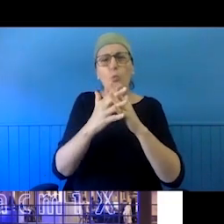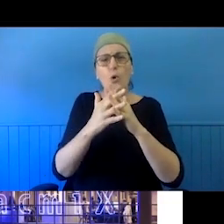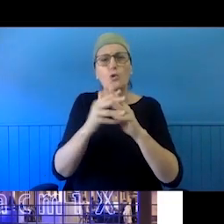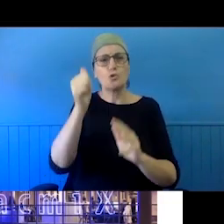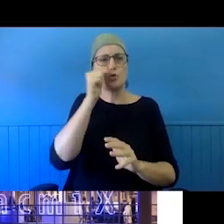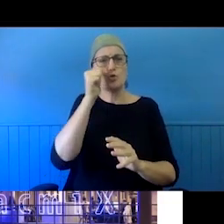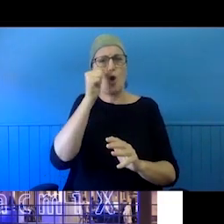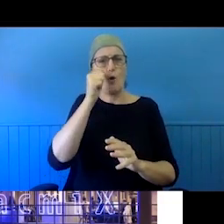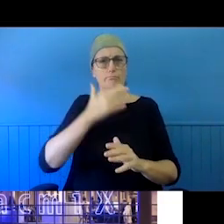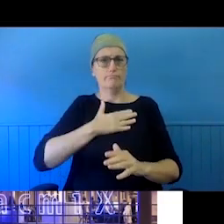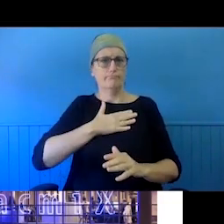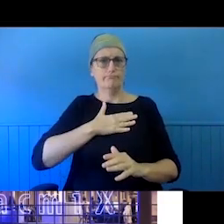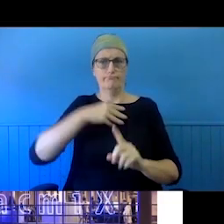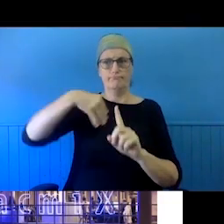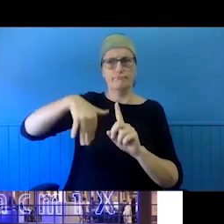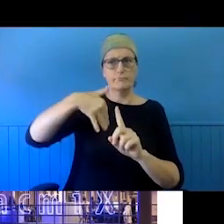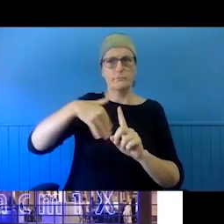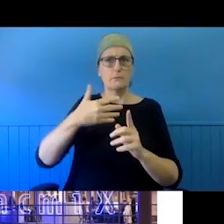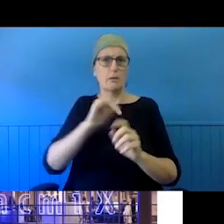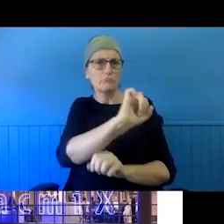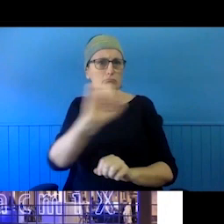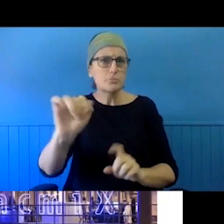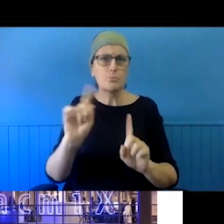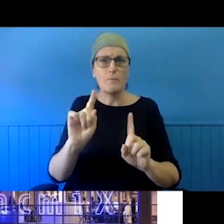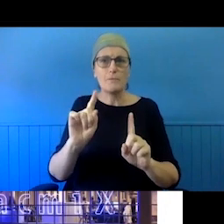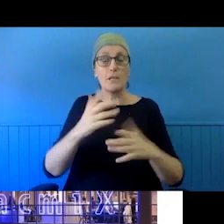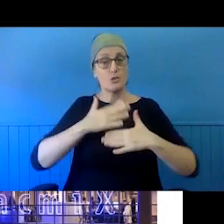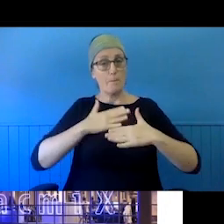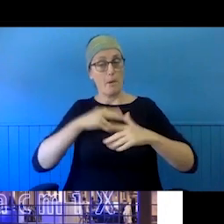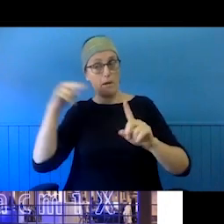this particular topic. I think Kevin and the team asked me because - I